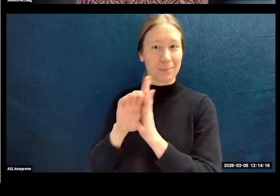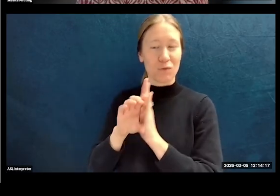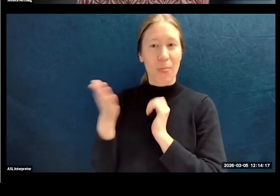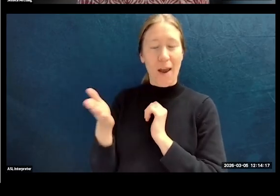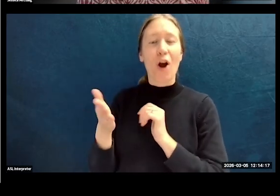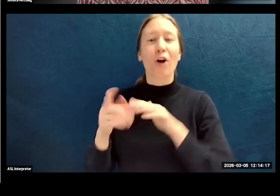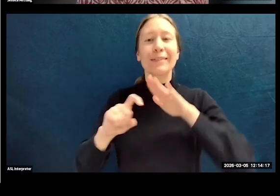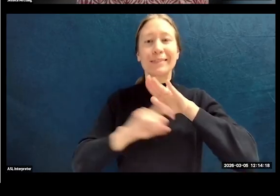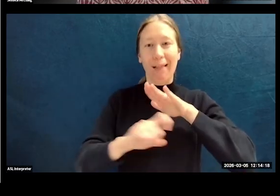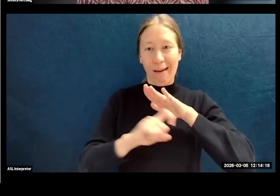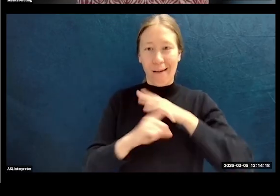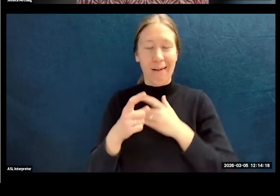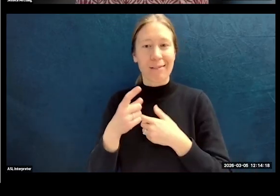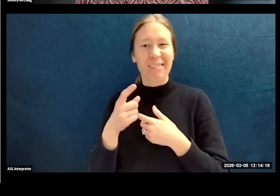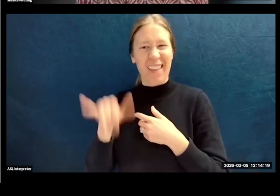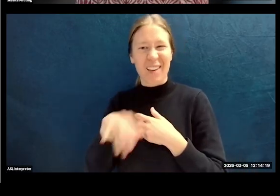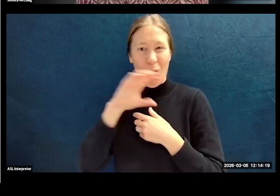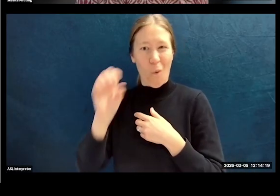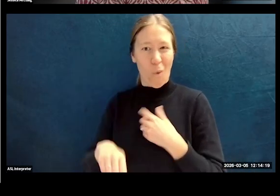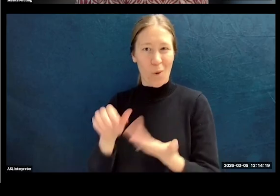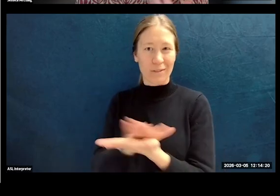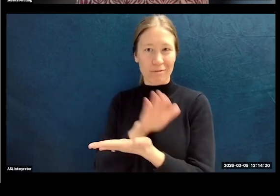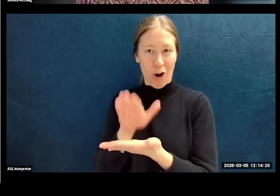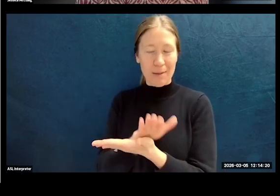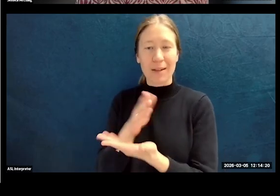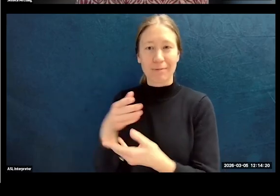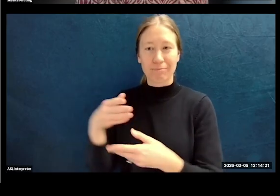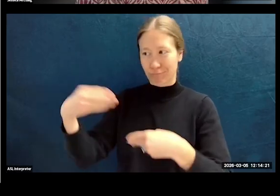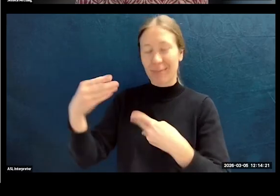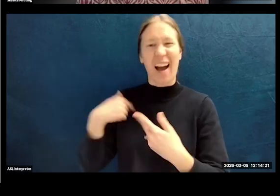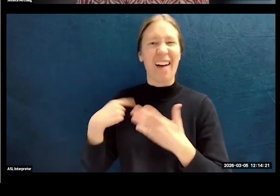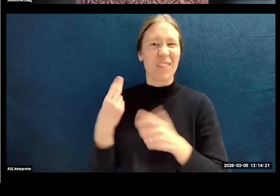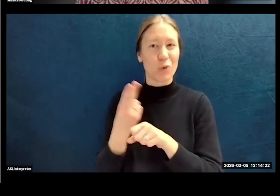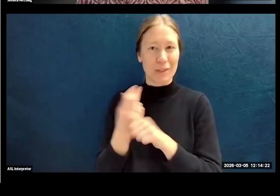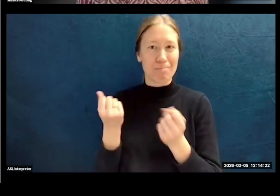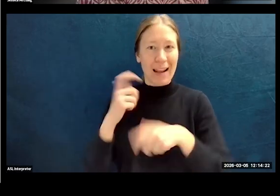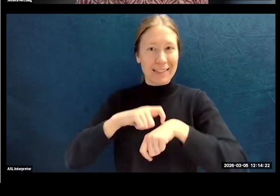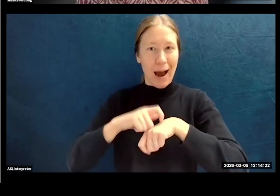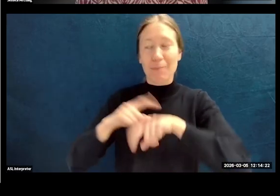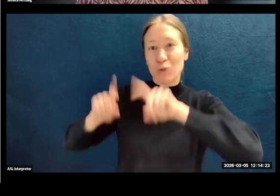This is a very old document and I've used this multiple times to test OCR products